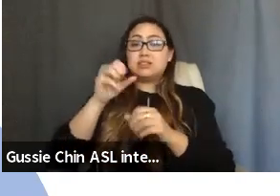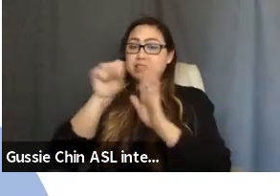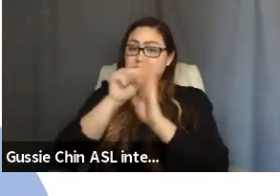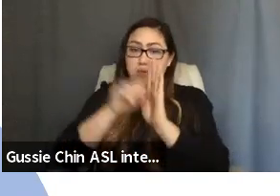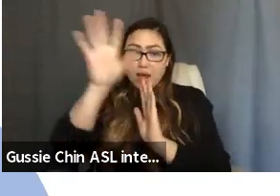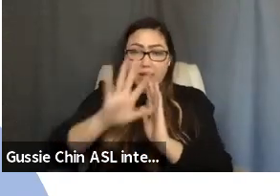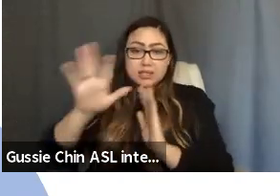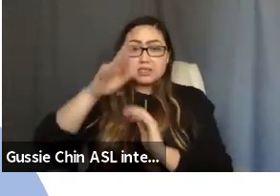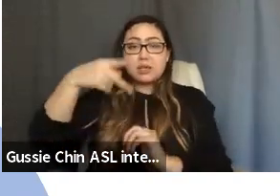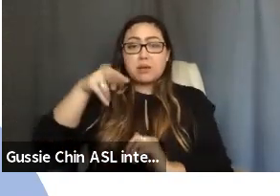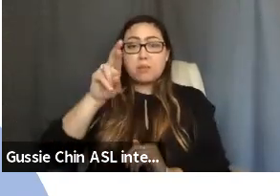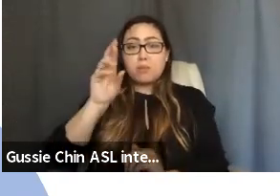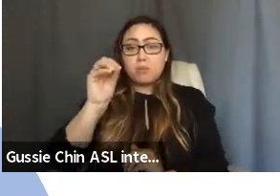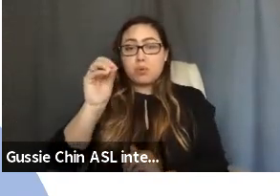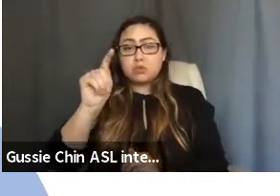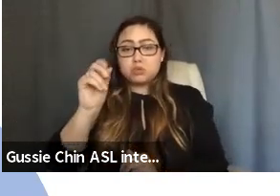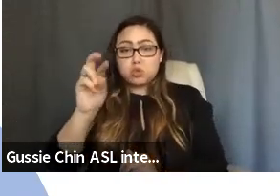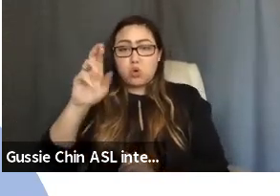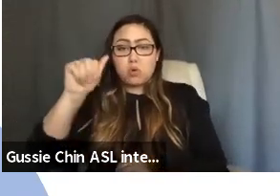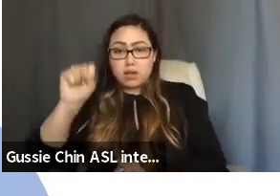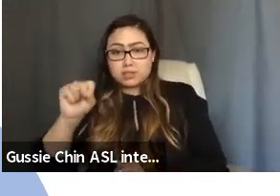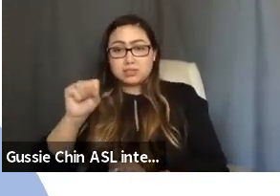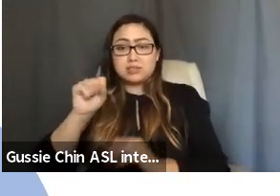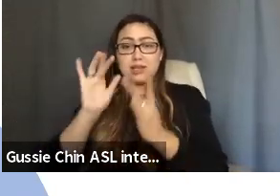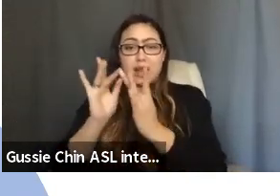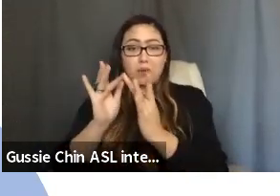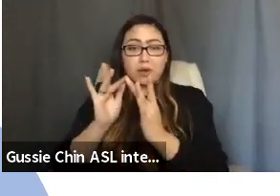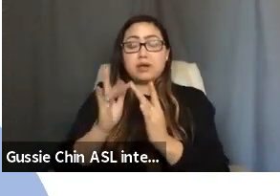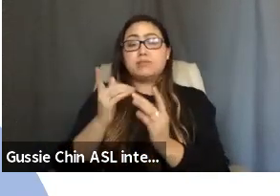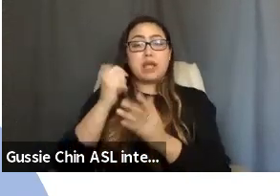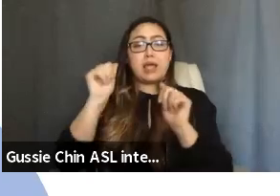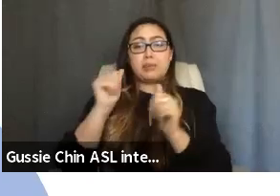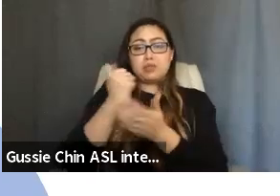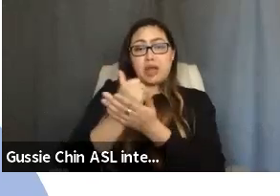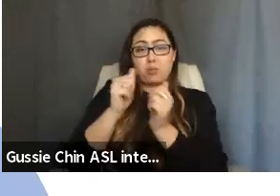system workers in Colorado. But it was trial and error the entire way and there was no plan